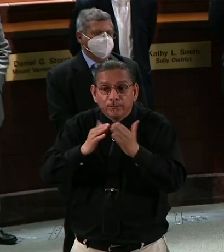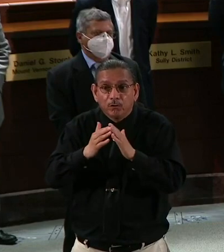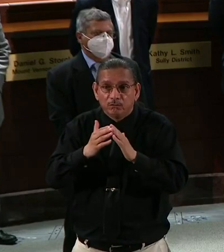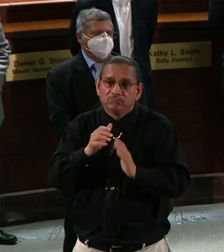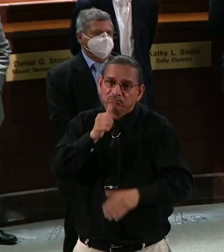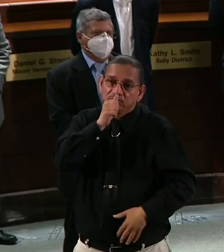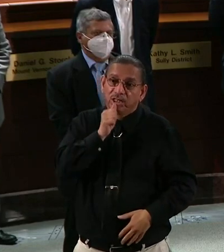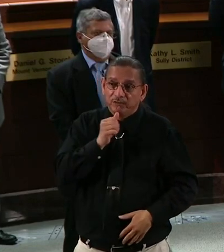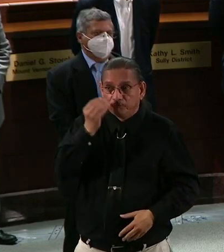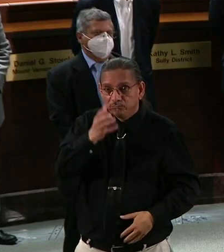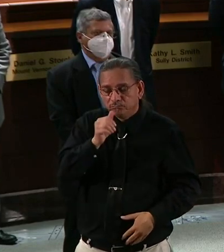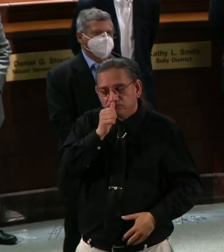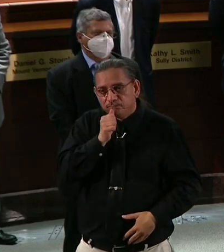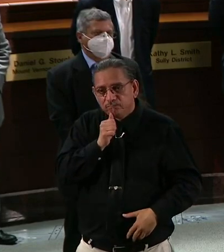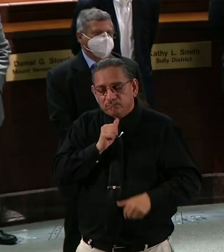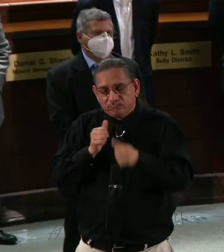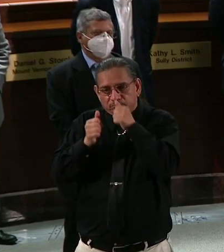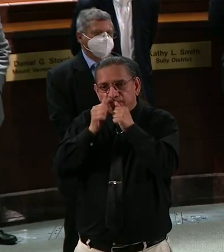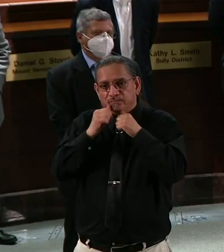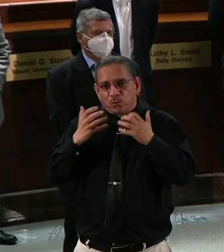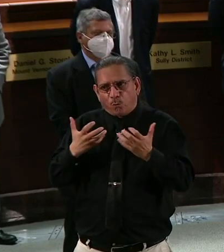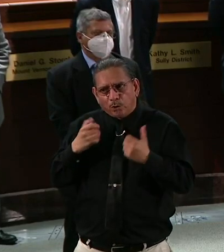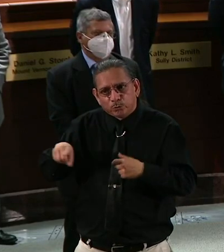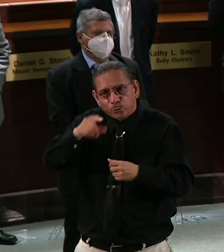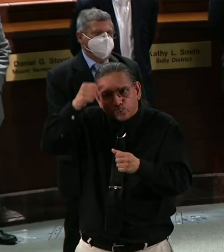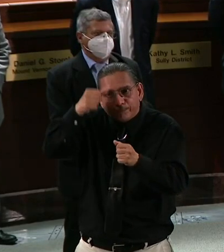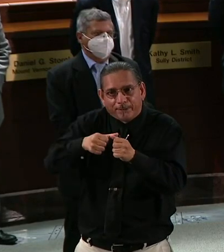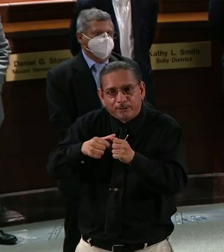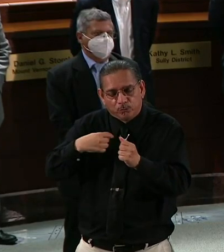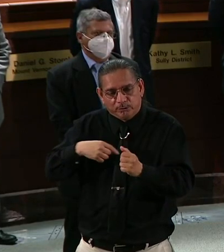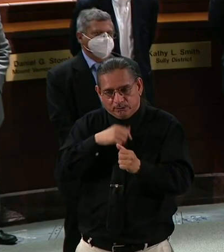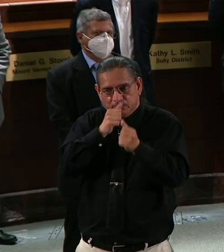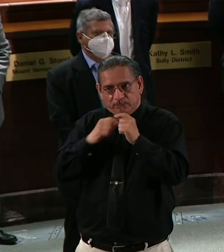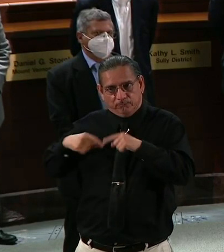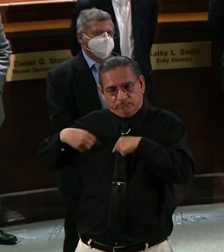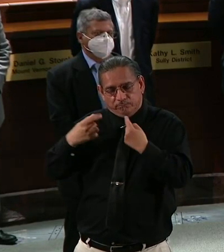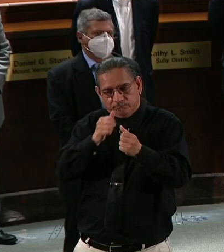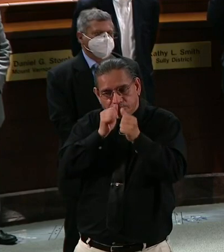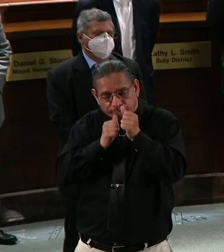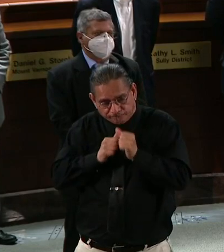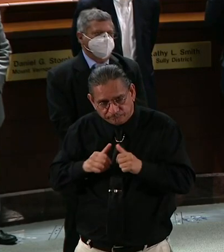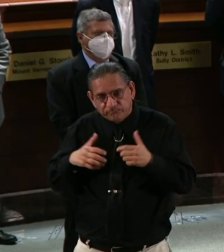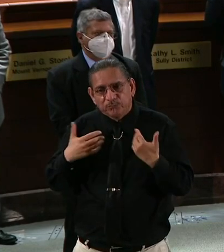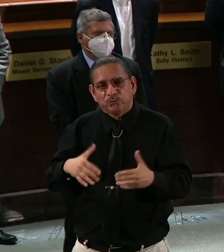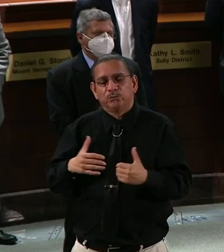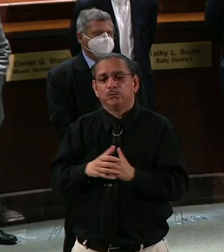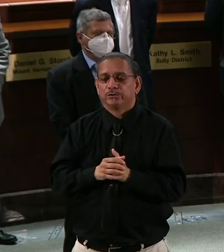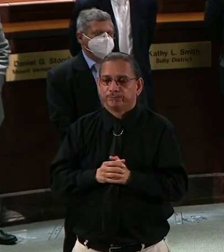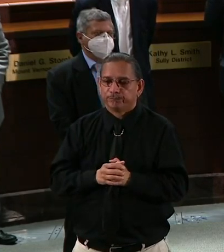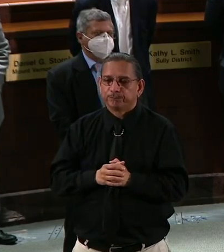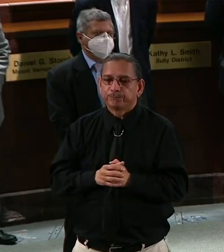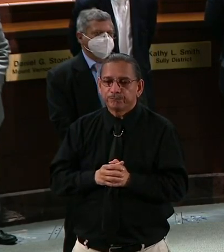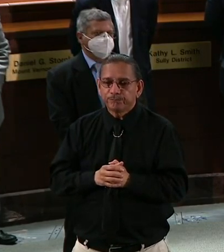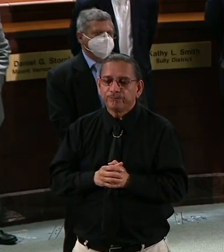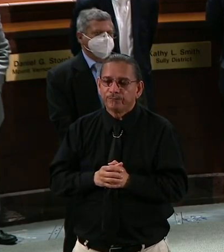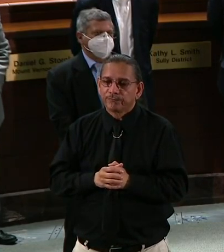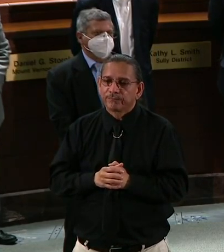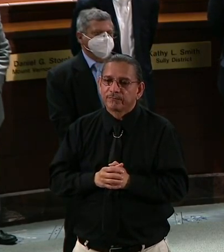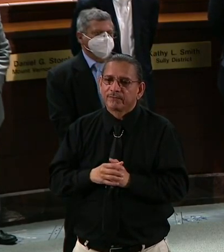THIS THE MOST GOING. DOES SOME MOST CAME MODEL THAT OTHER. STANDING ZERO IN A BORDERLESS